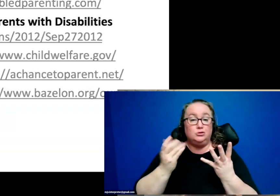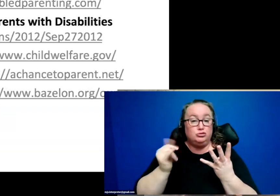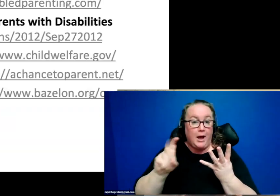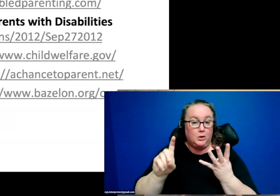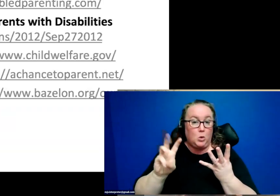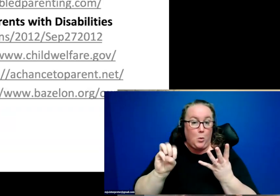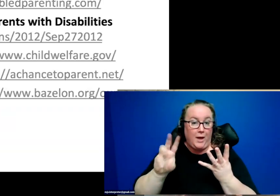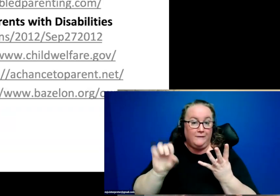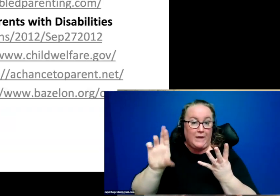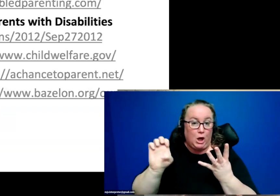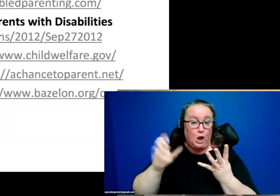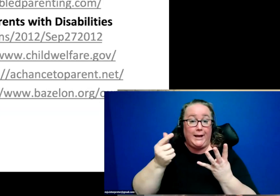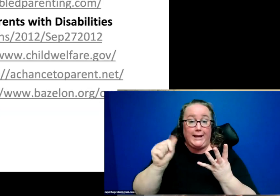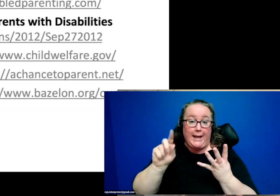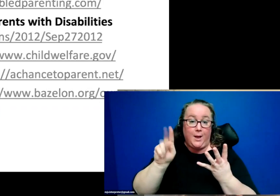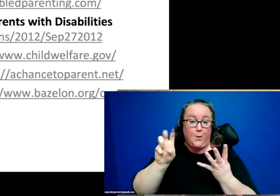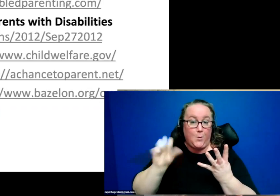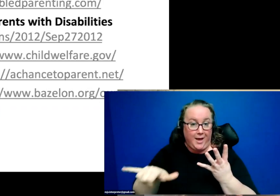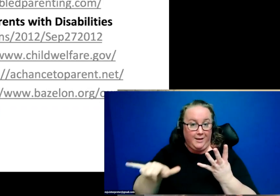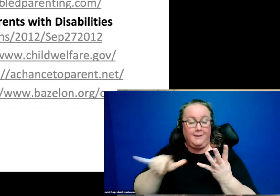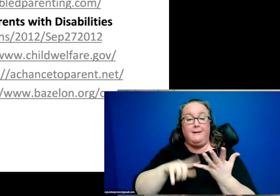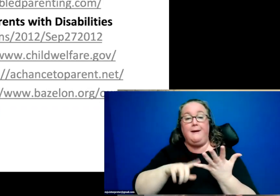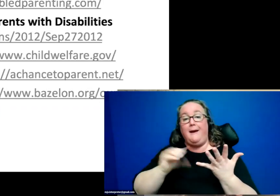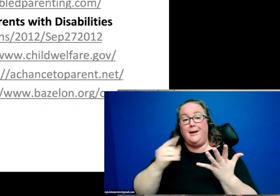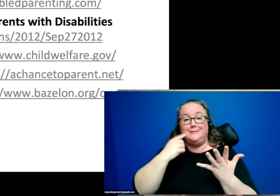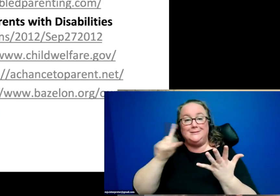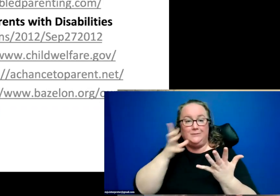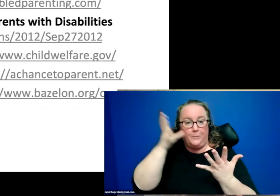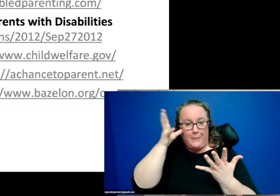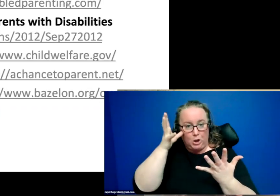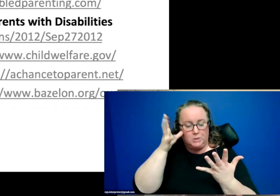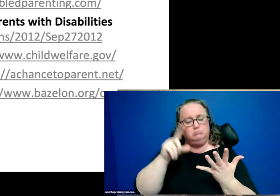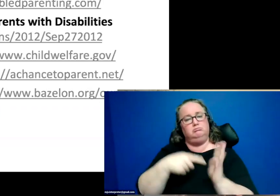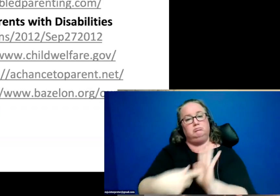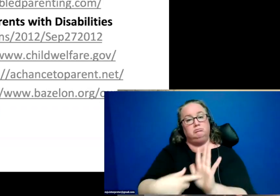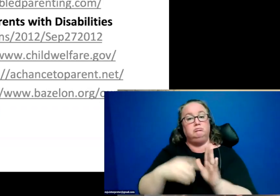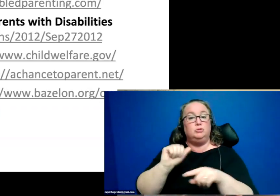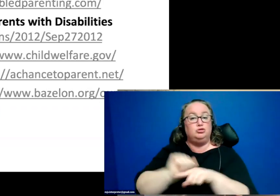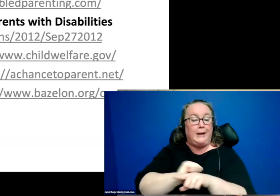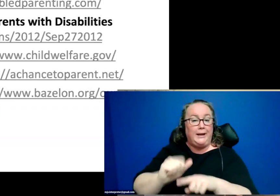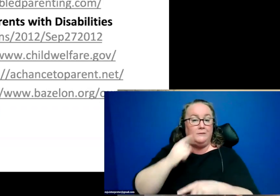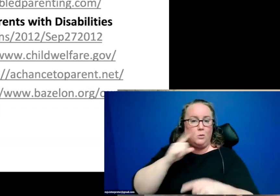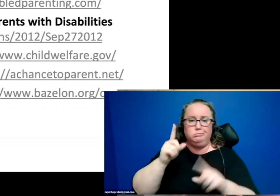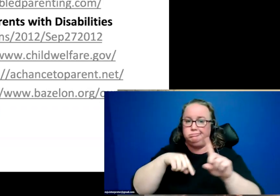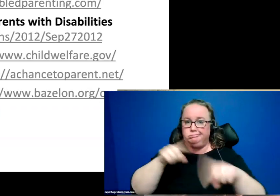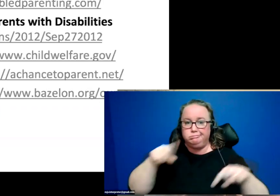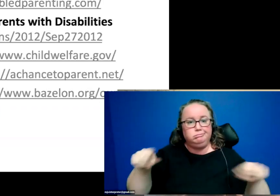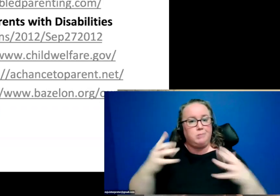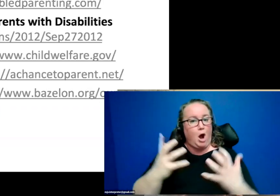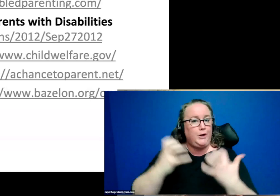and the Association of Successful Parenting, which does trainings for all kinds of audiences who work with people